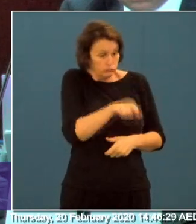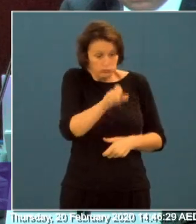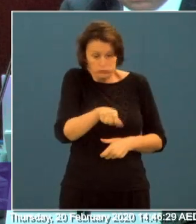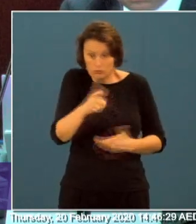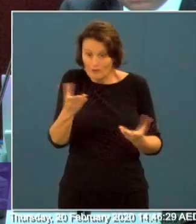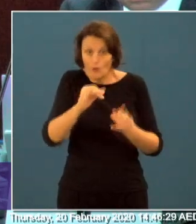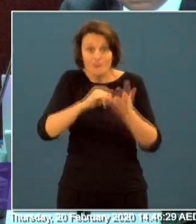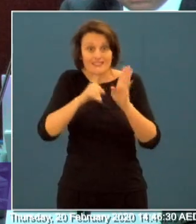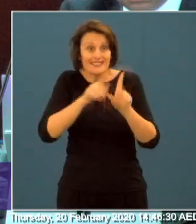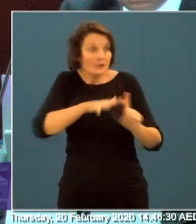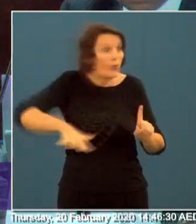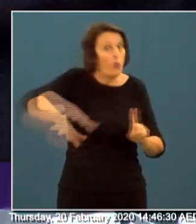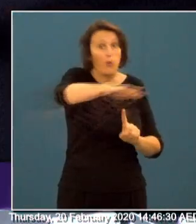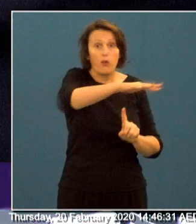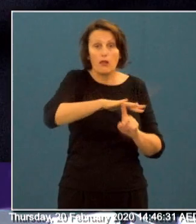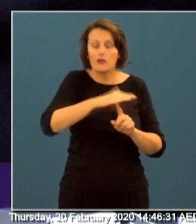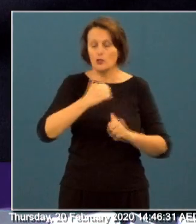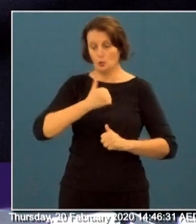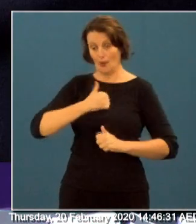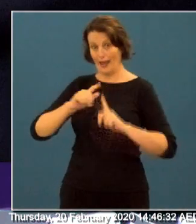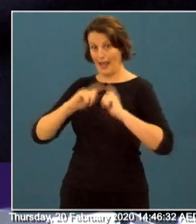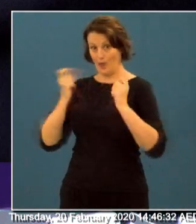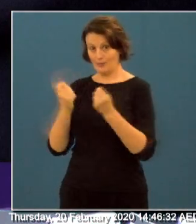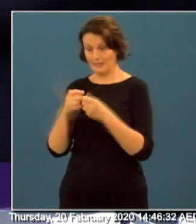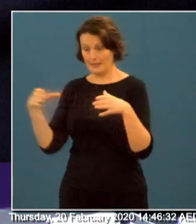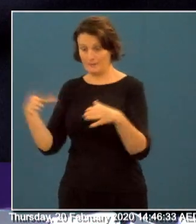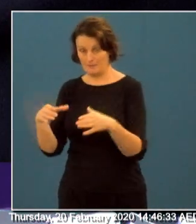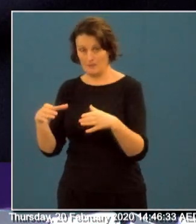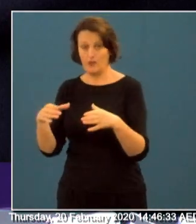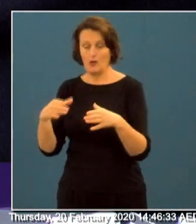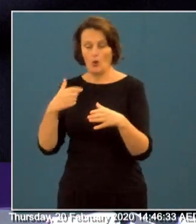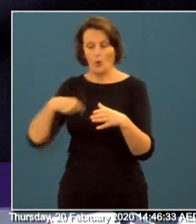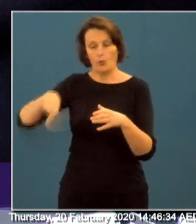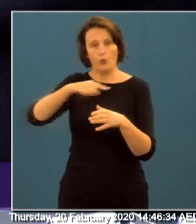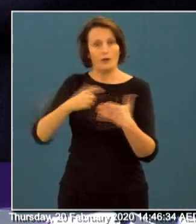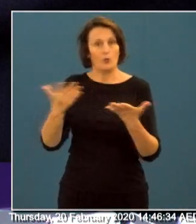Yes. So the model for our team is that we are primarily based in the Sydney